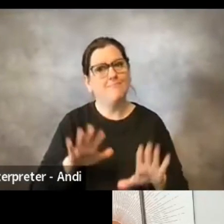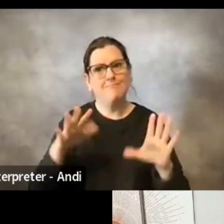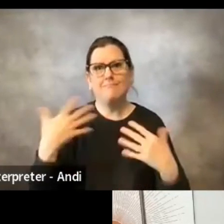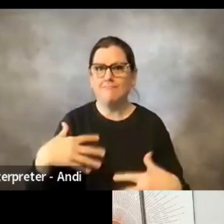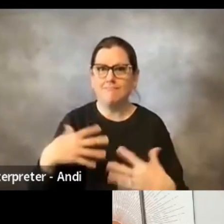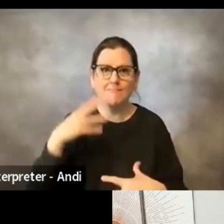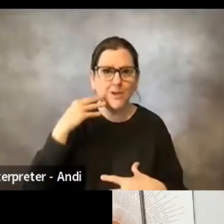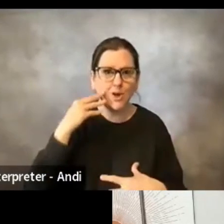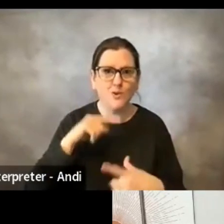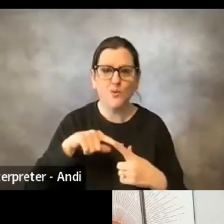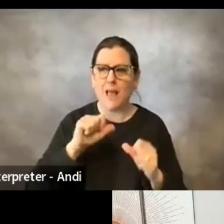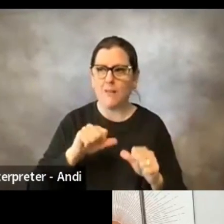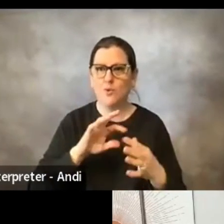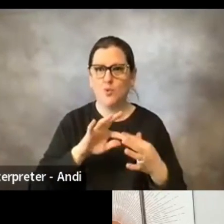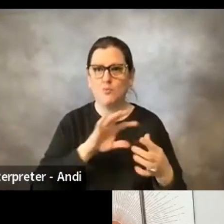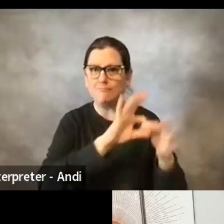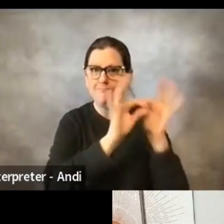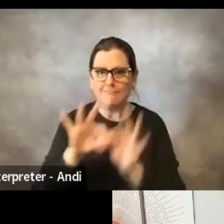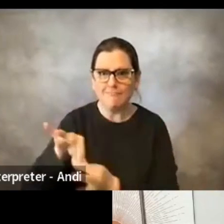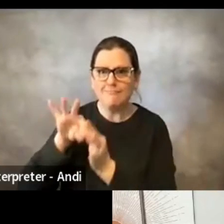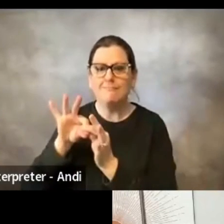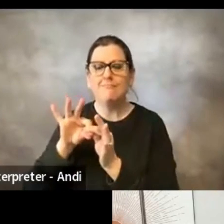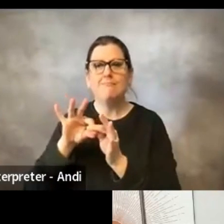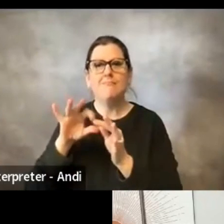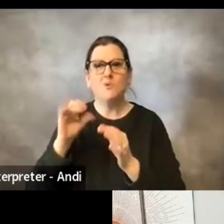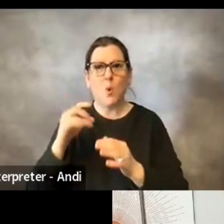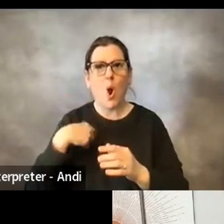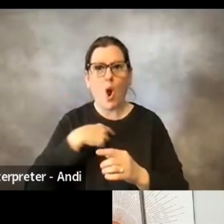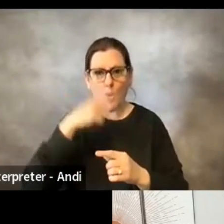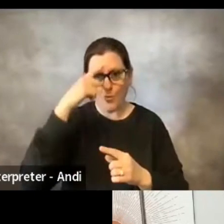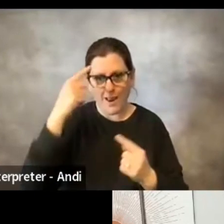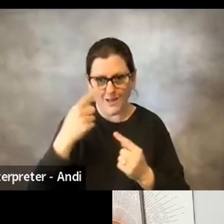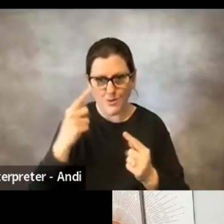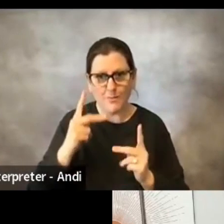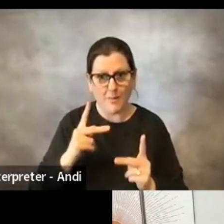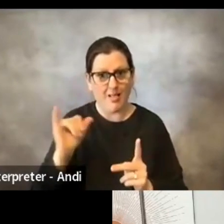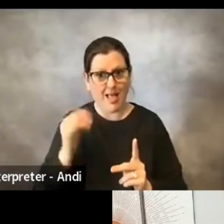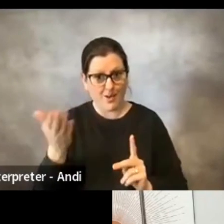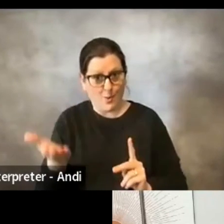connect those dots so that, you know, our brain injury folks are like you at the table in every